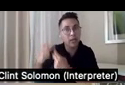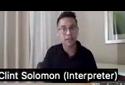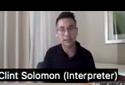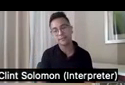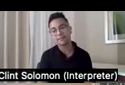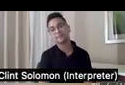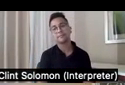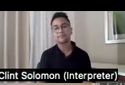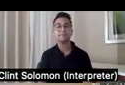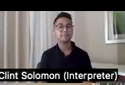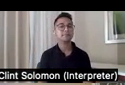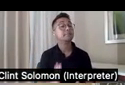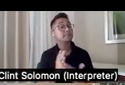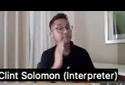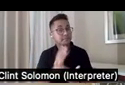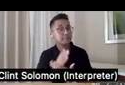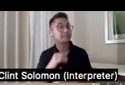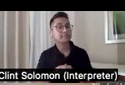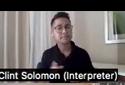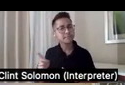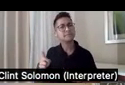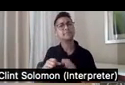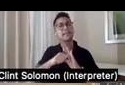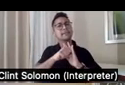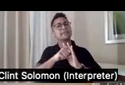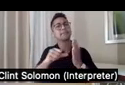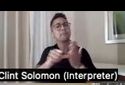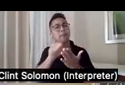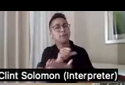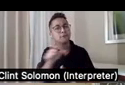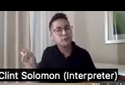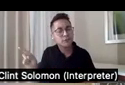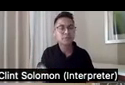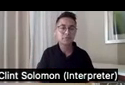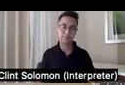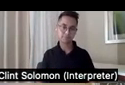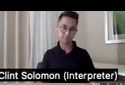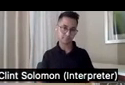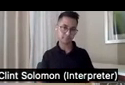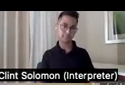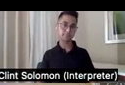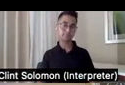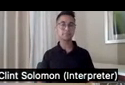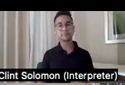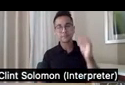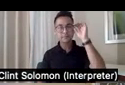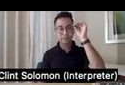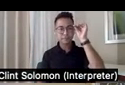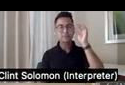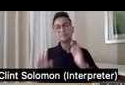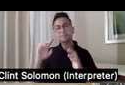all right so here's a sample page um sometimes objects uh we notice the child's doing something